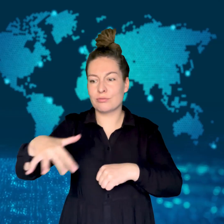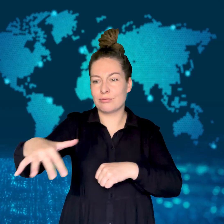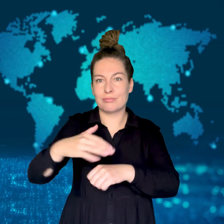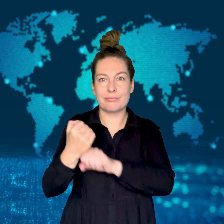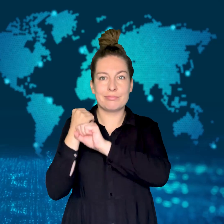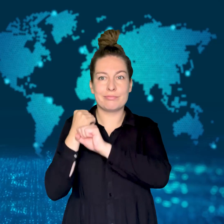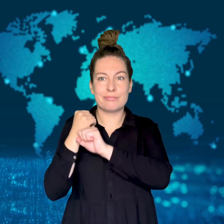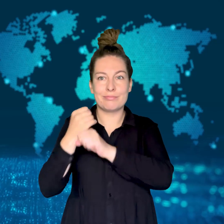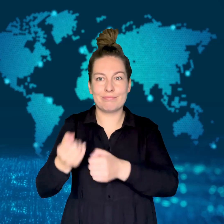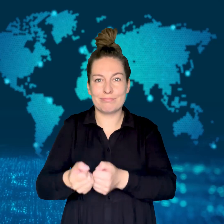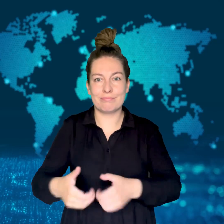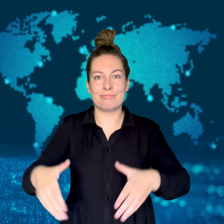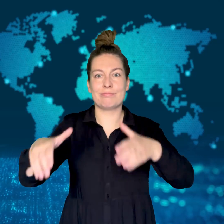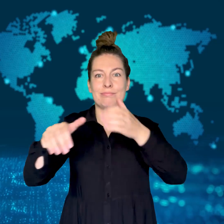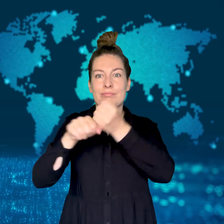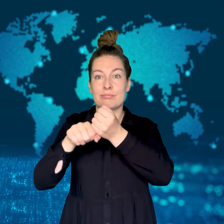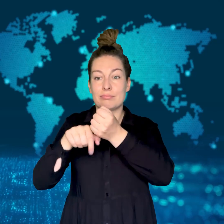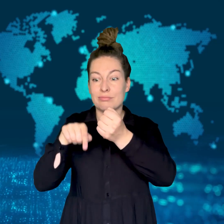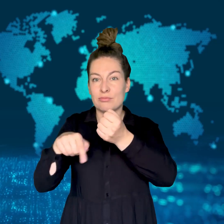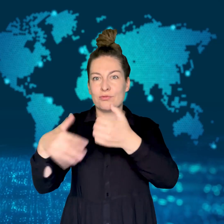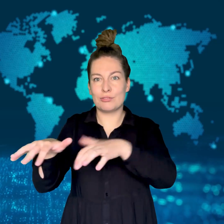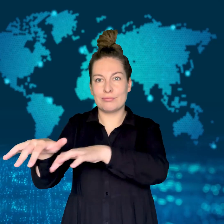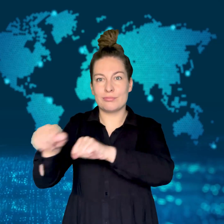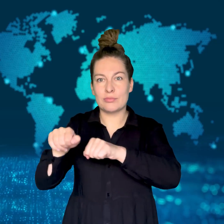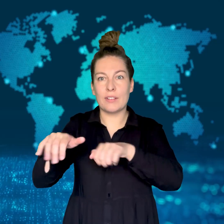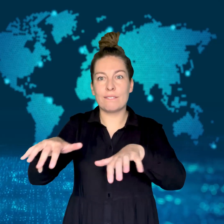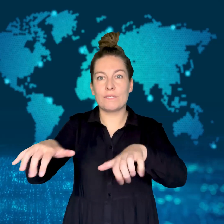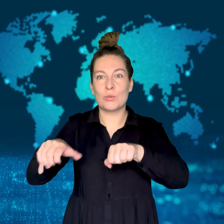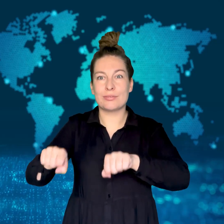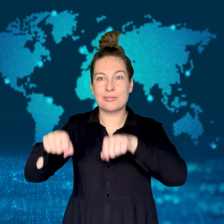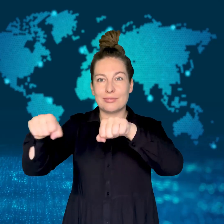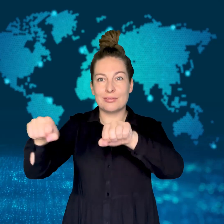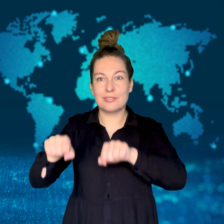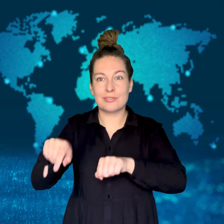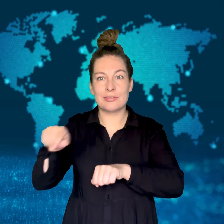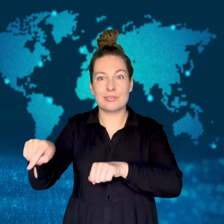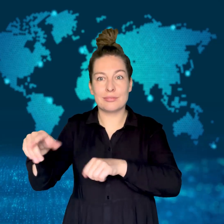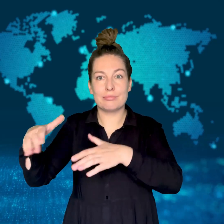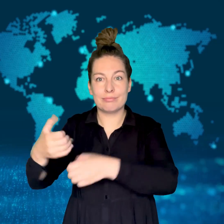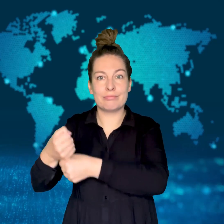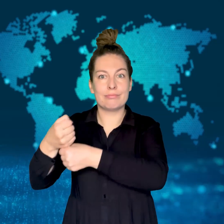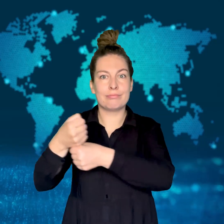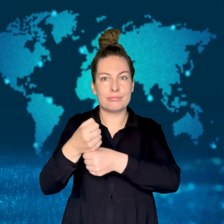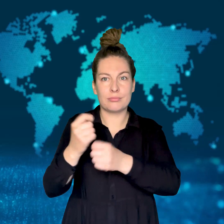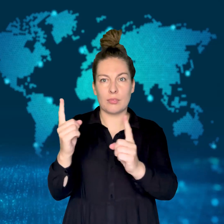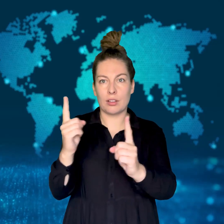They were seen going through a garbage bag that had been taken